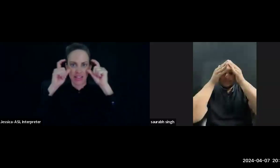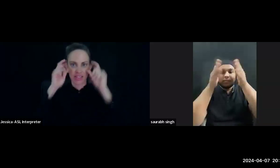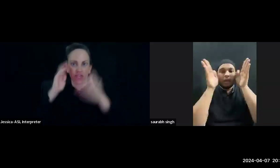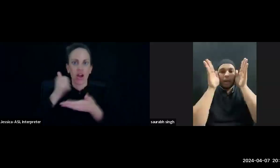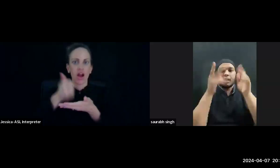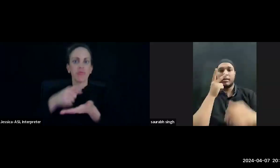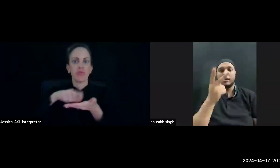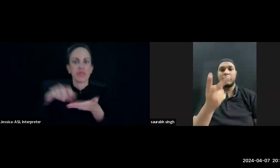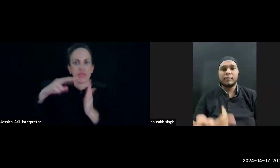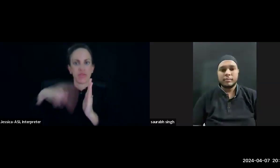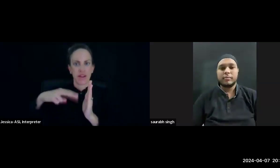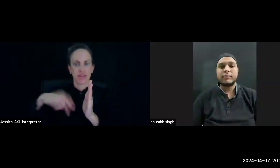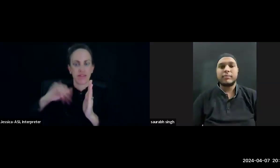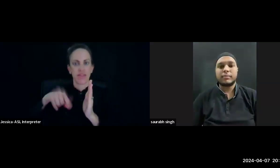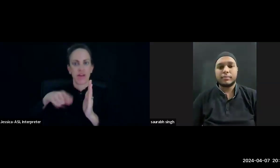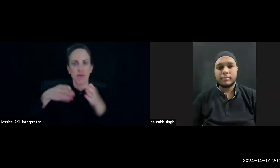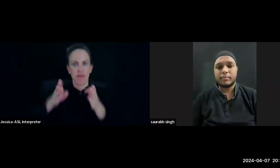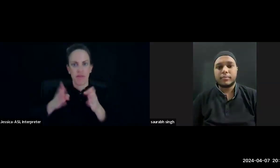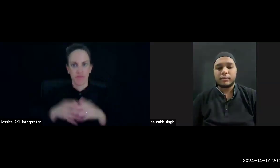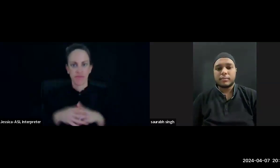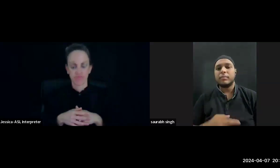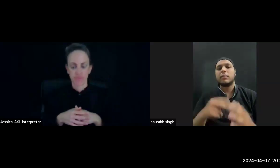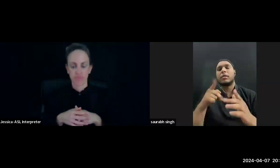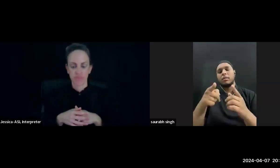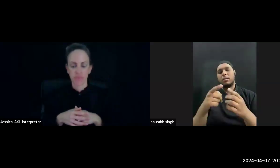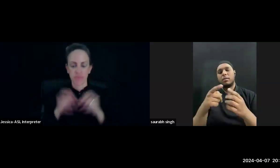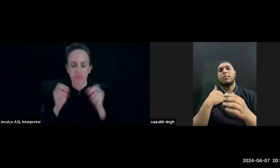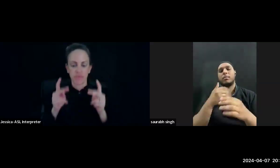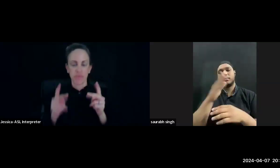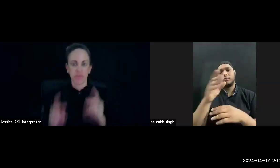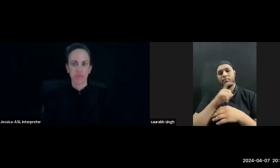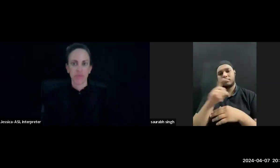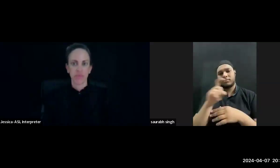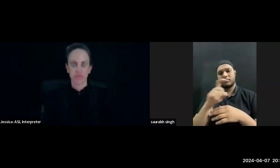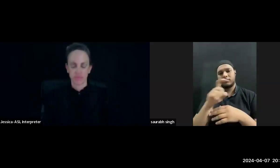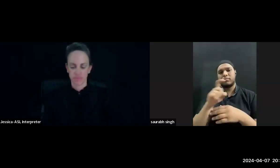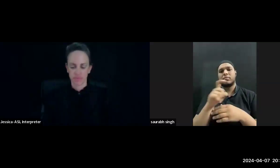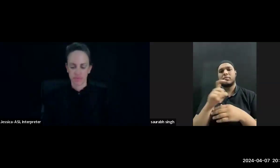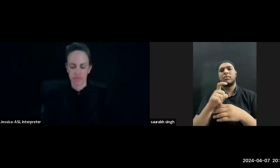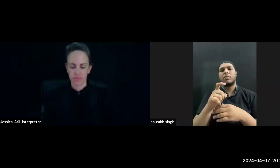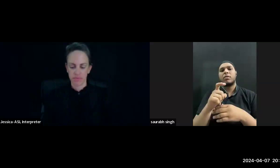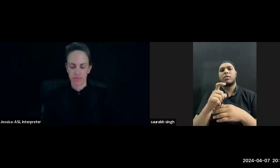okay that's the rehabilitation when your rods are getting lost. whereas if your cones are lost